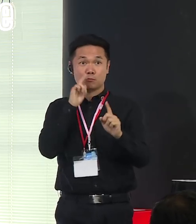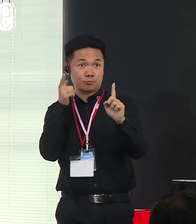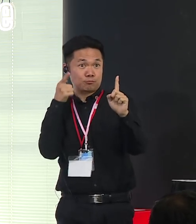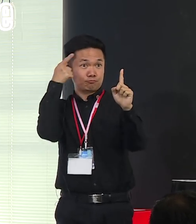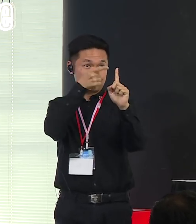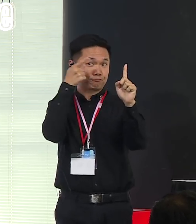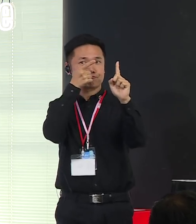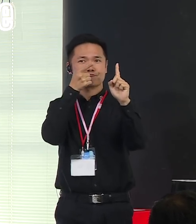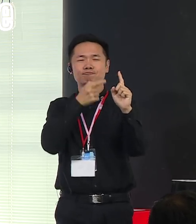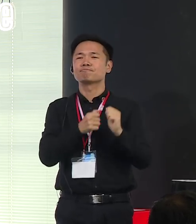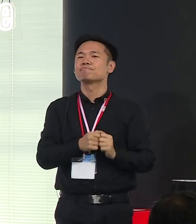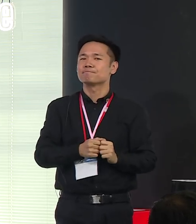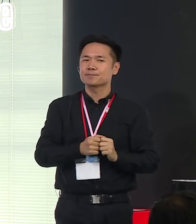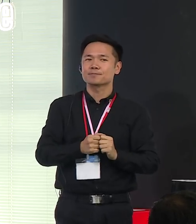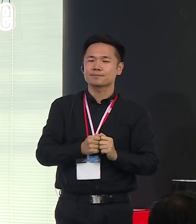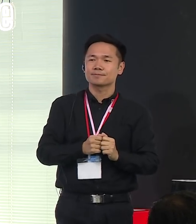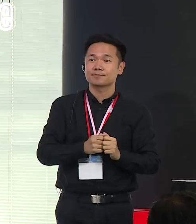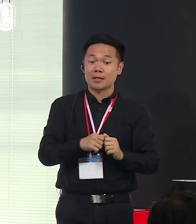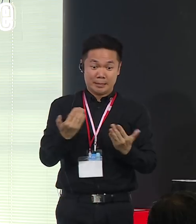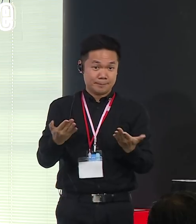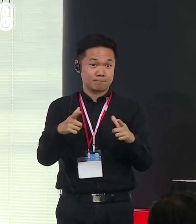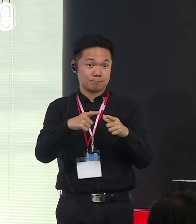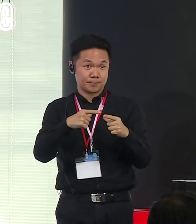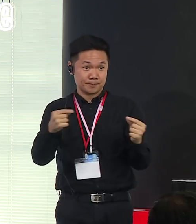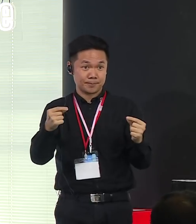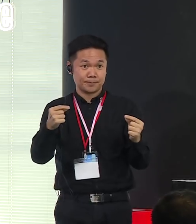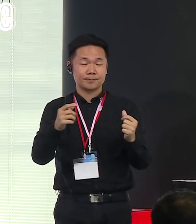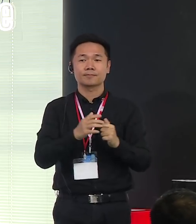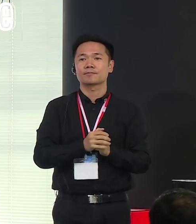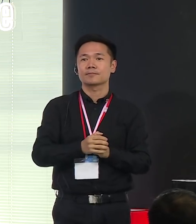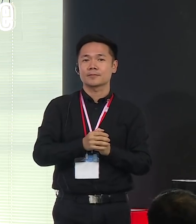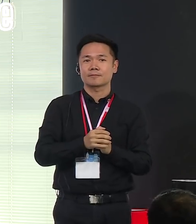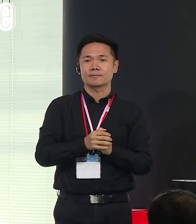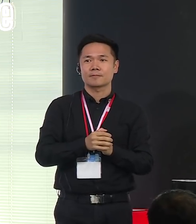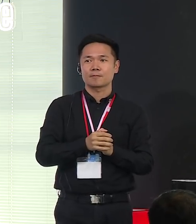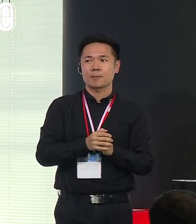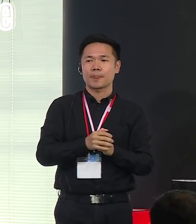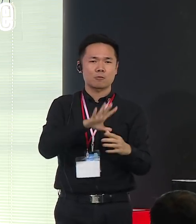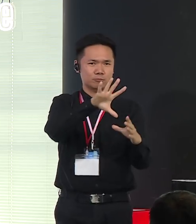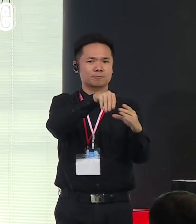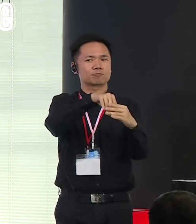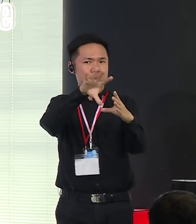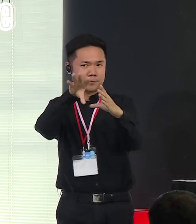as an athlete strongly wish that inclusive society would be realized where all people with